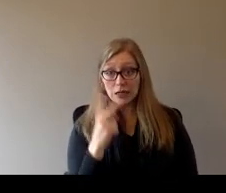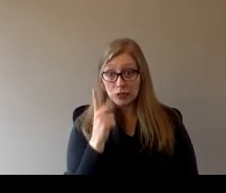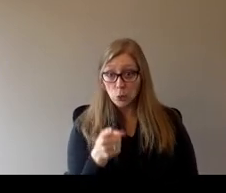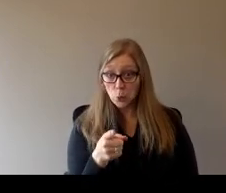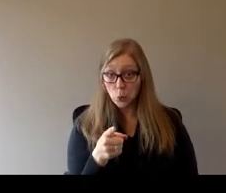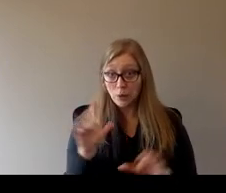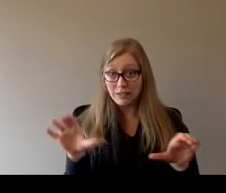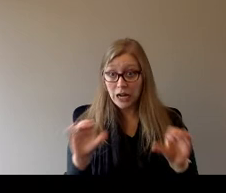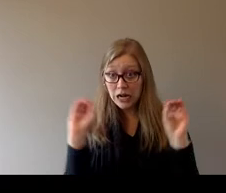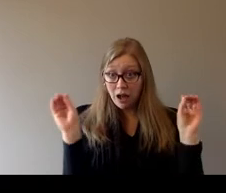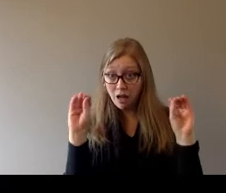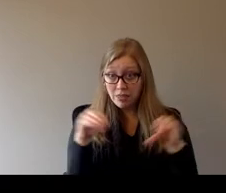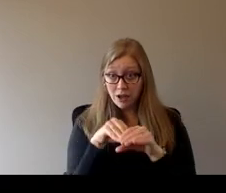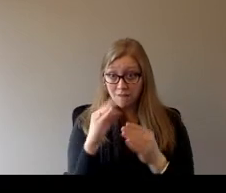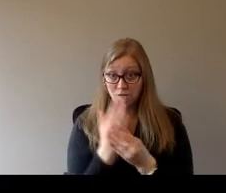I'm going to be calling to check in.